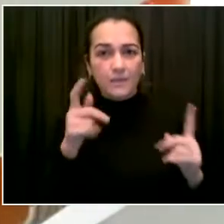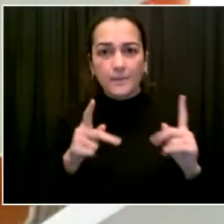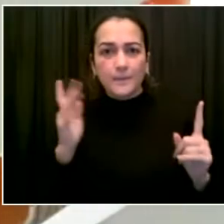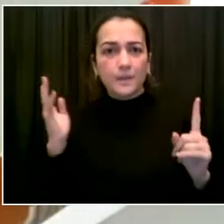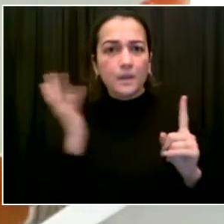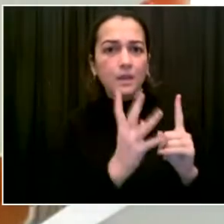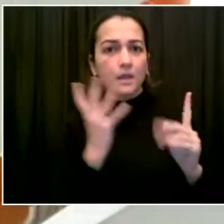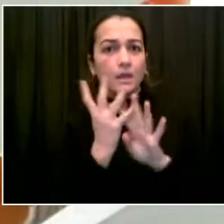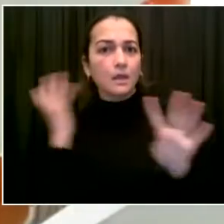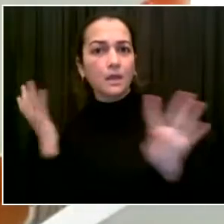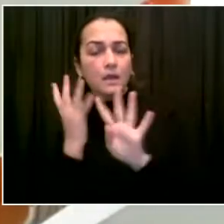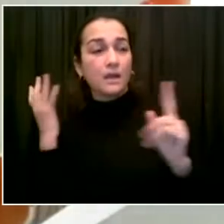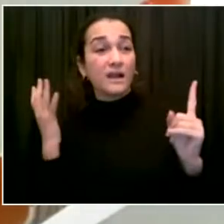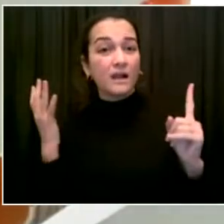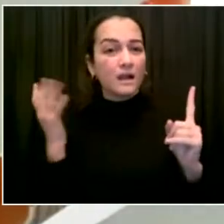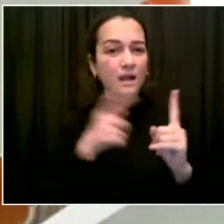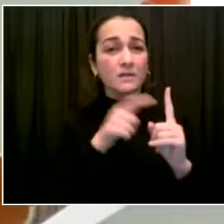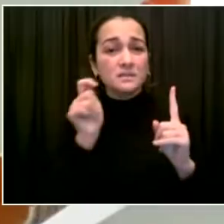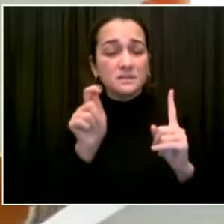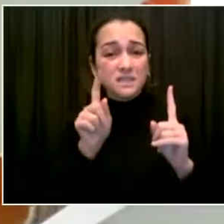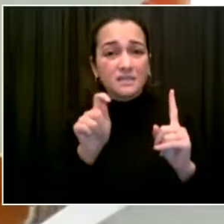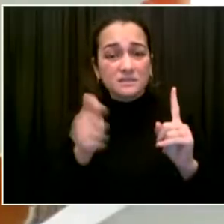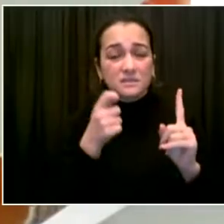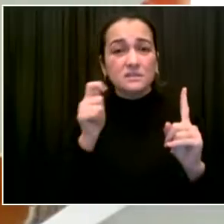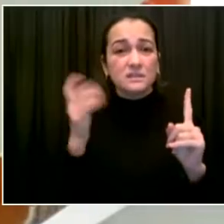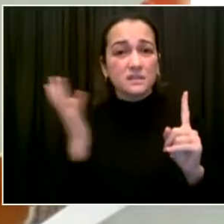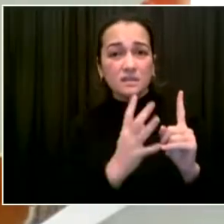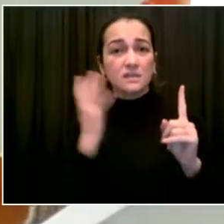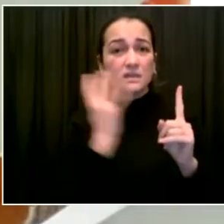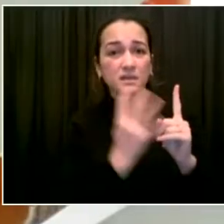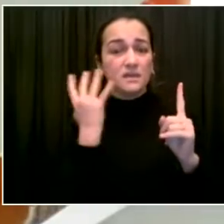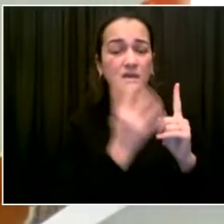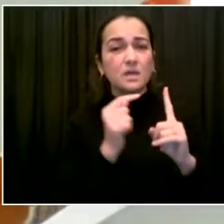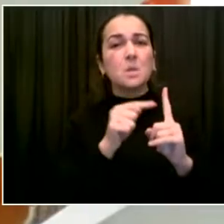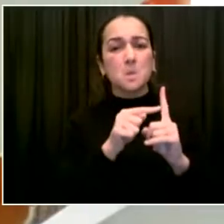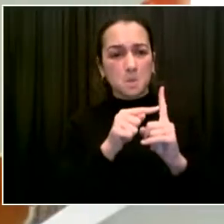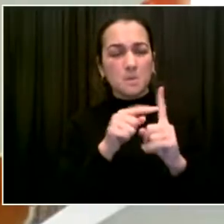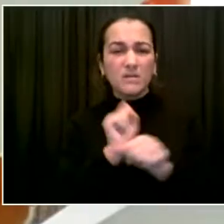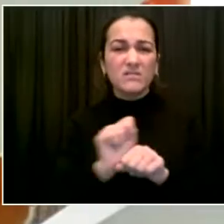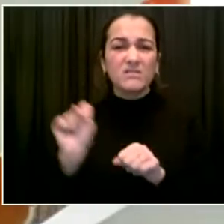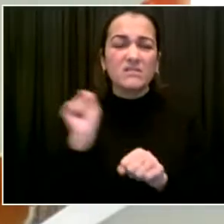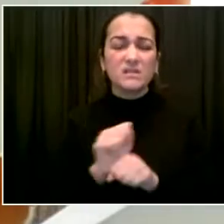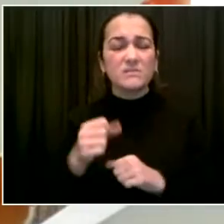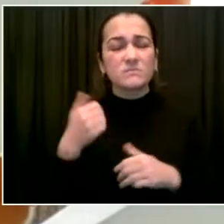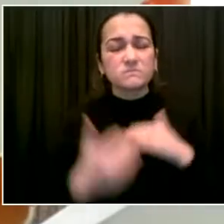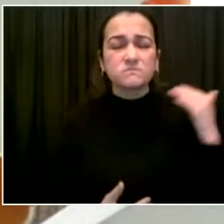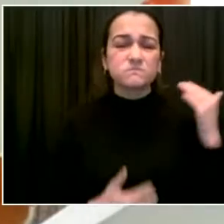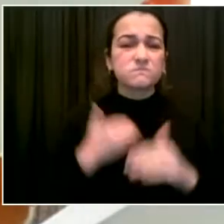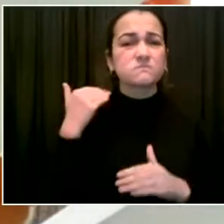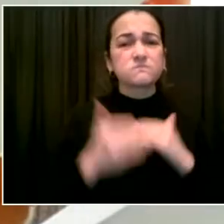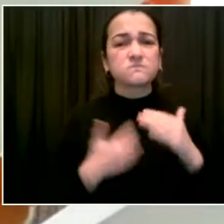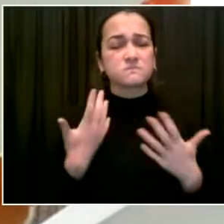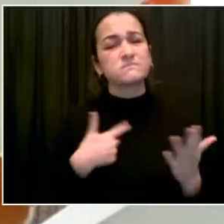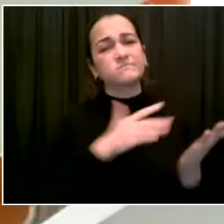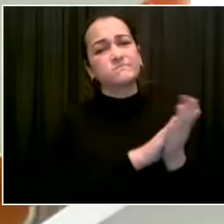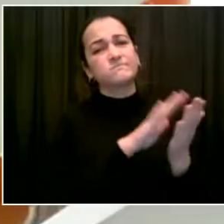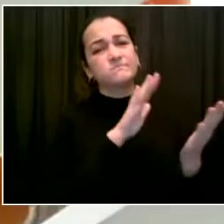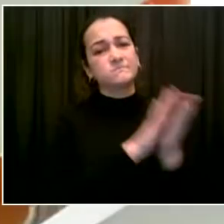DAY REALLY ARE HEROES. THERE TESTING IN FRONT OF EVERYBODY WITH COVID-19. WE EVEN HAVE A GPS SYSTEM THE TRACKING THE MOBILE UNTSI ARE.